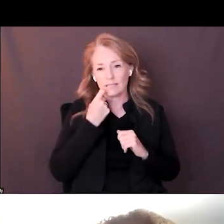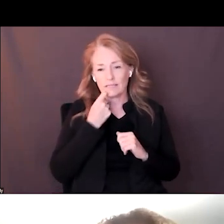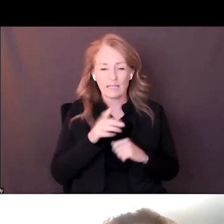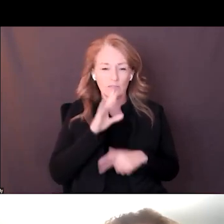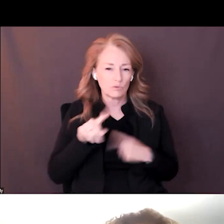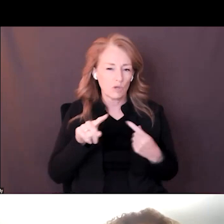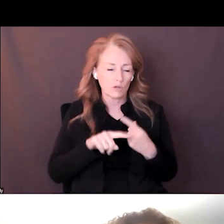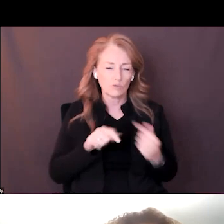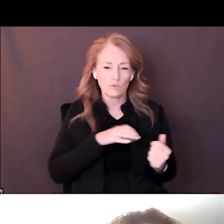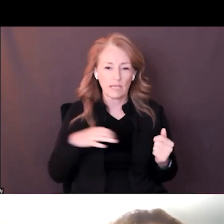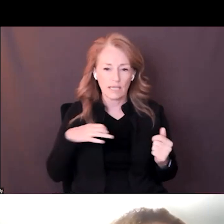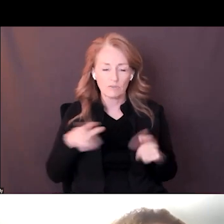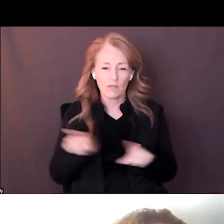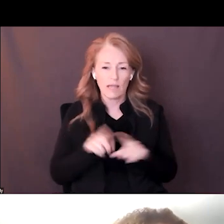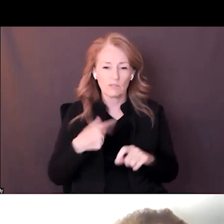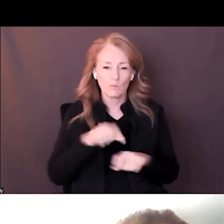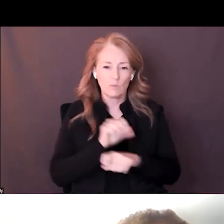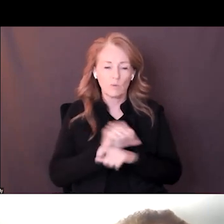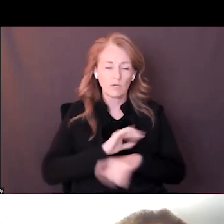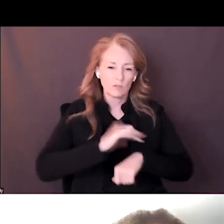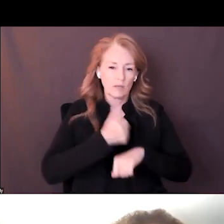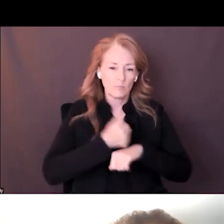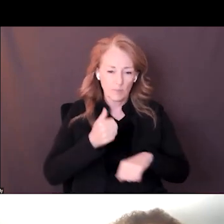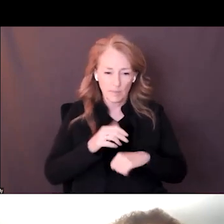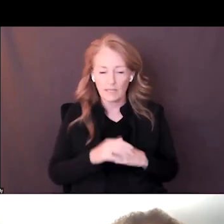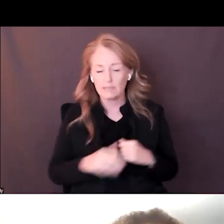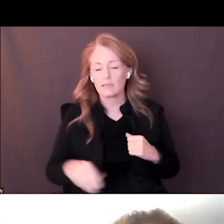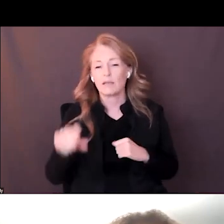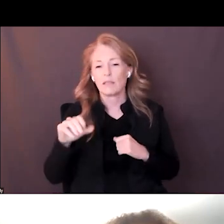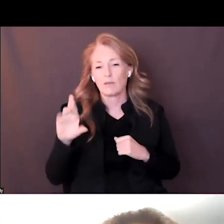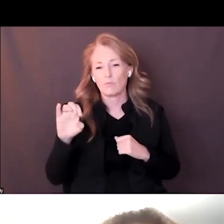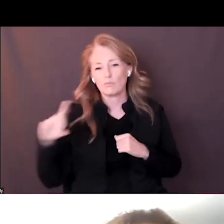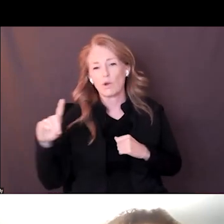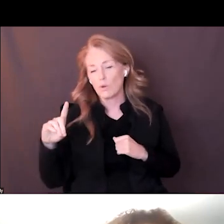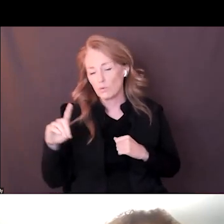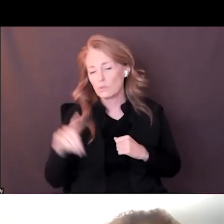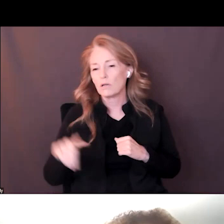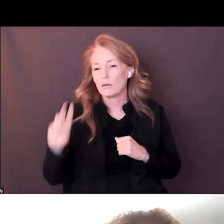TO USE THE SAMHSA ROADMAP. I THINK HE IS COMPLETELY ACCURATE.